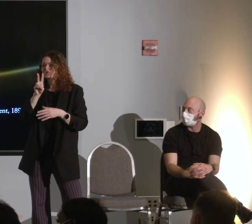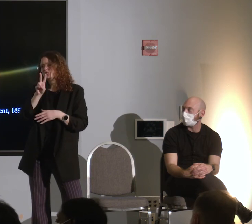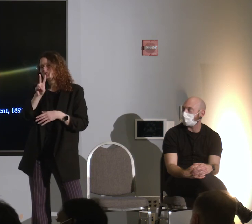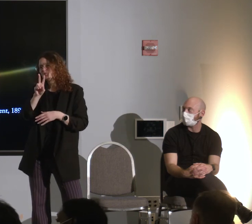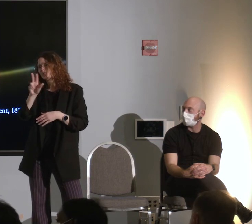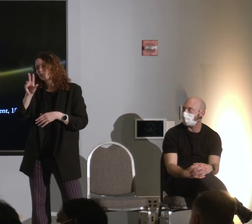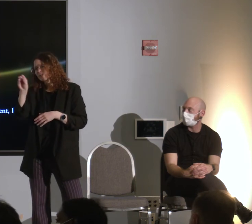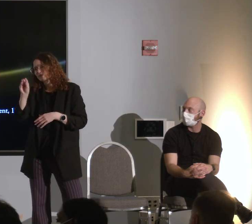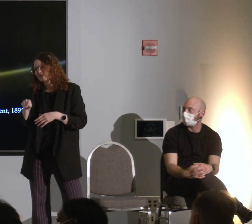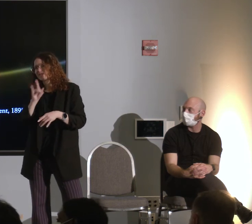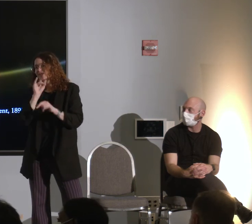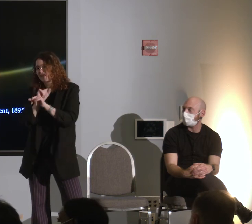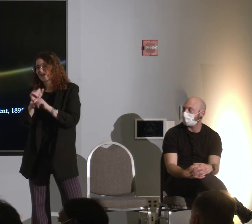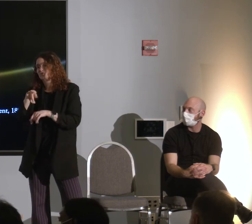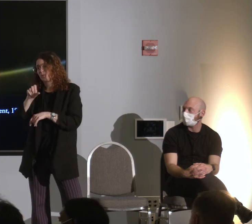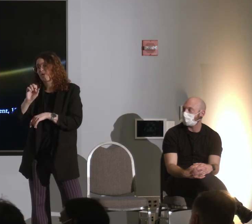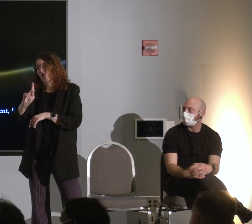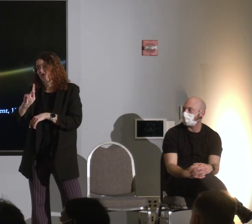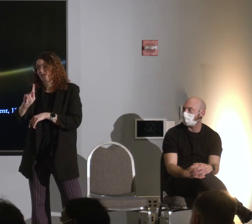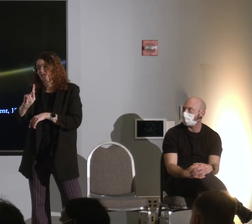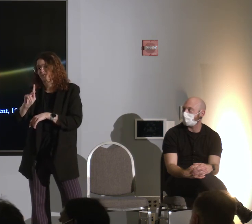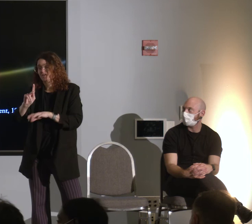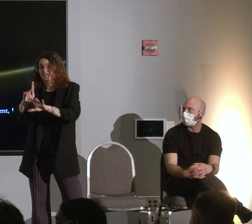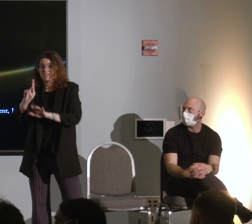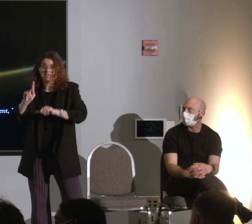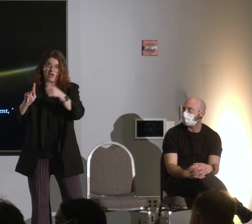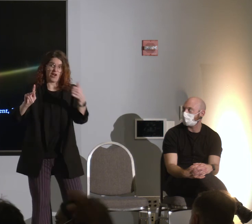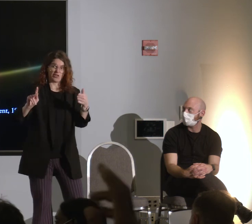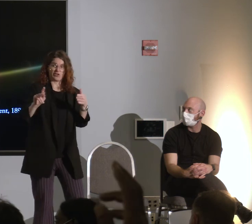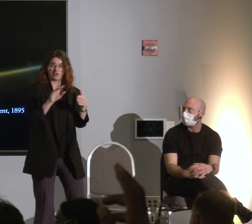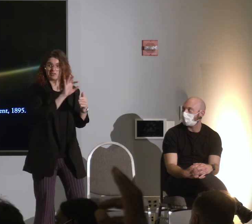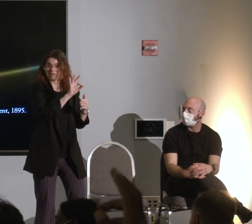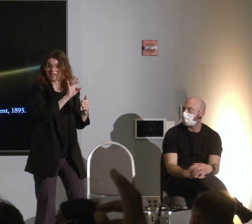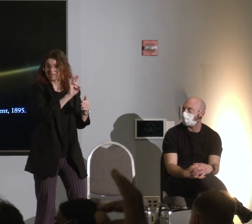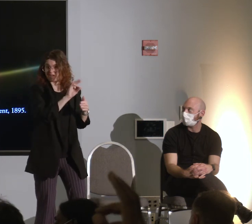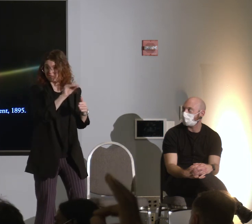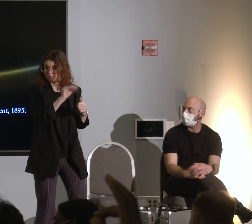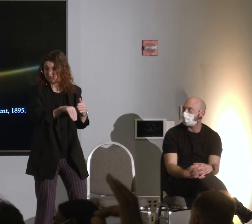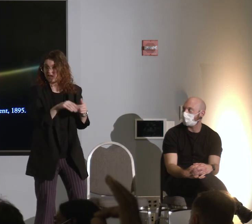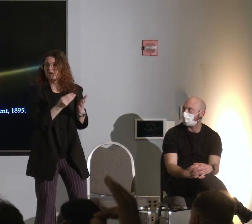the actual park, much of the rest of which was bought for a song because it had been used for